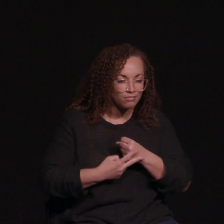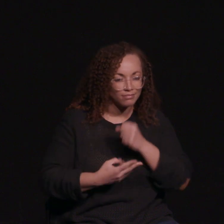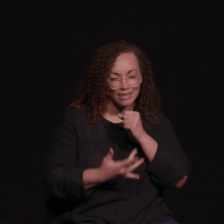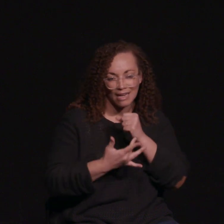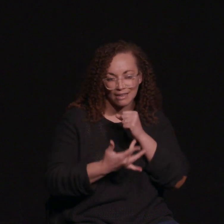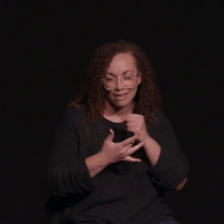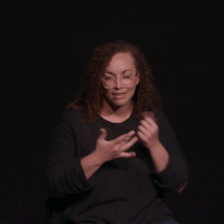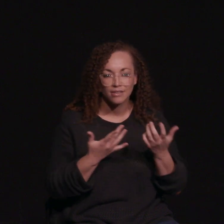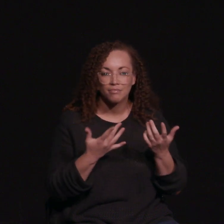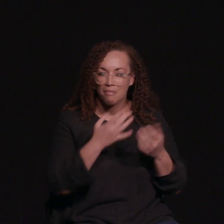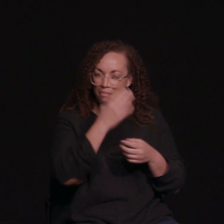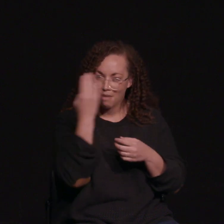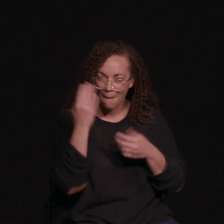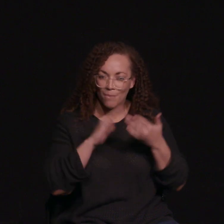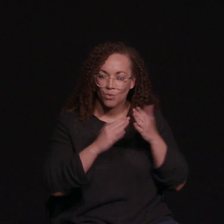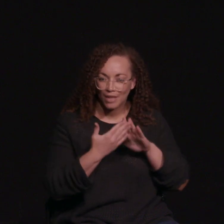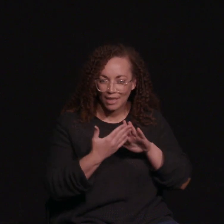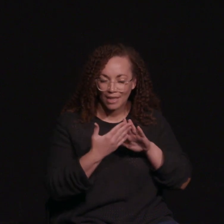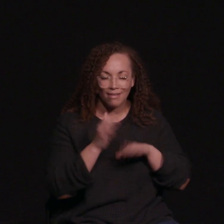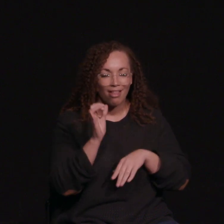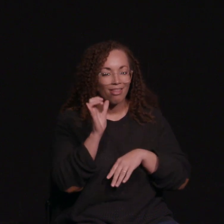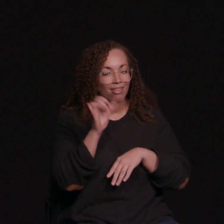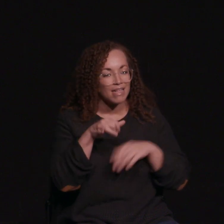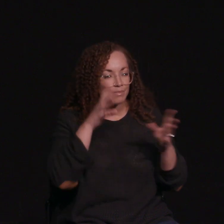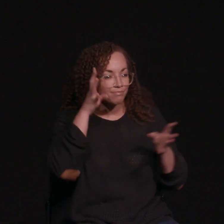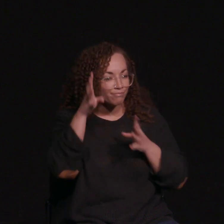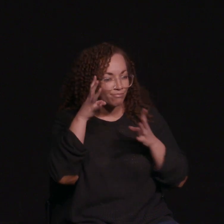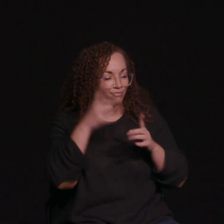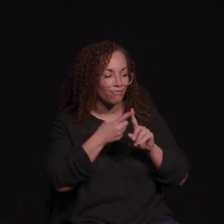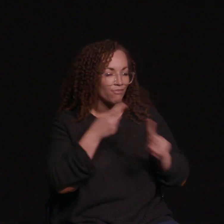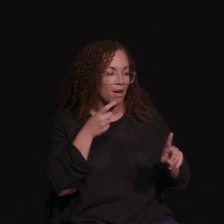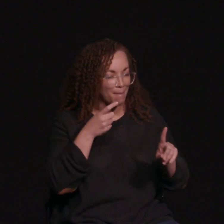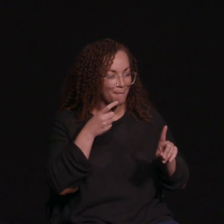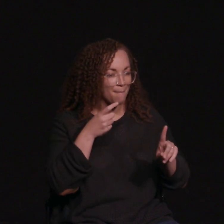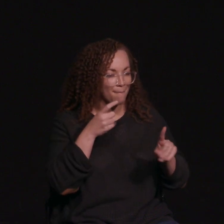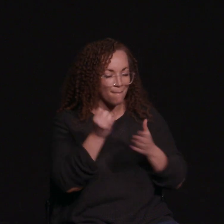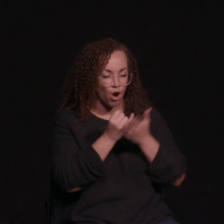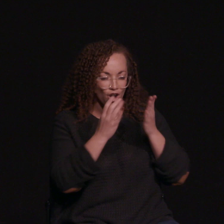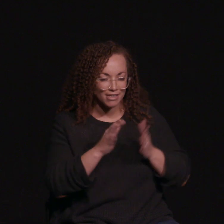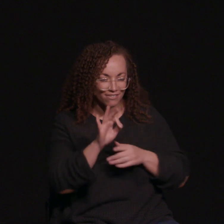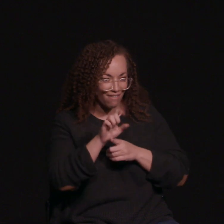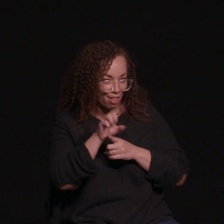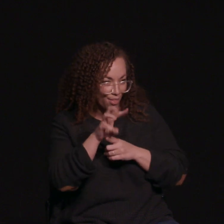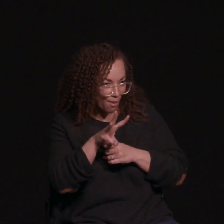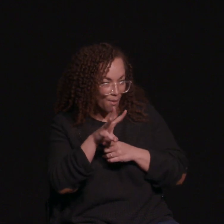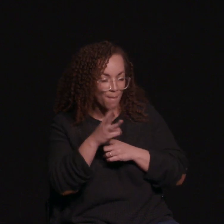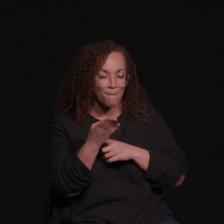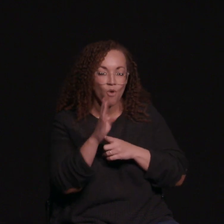Black Community," has been curated by Abolition Democracy Artist Fellow Bryant Terry.